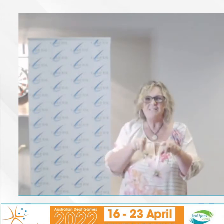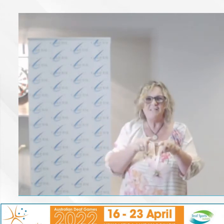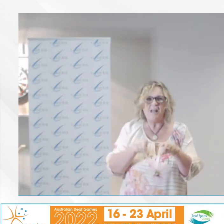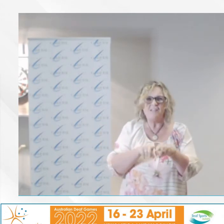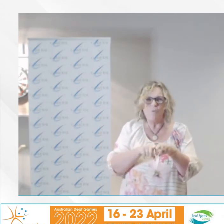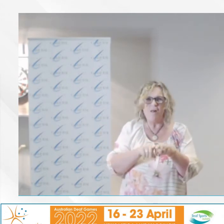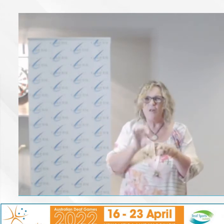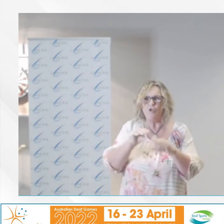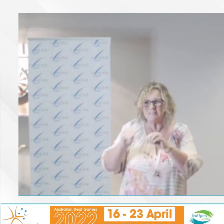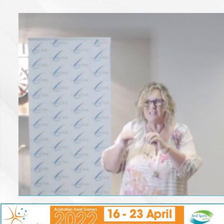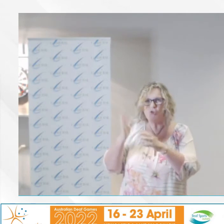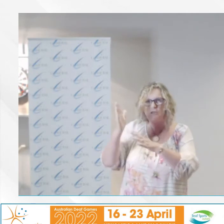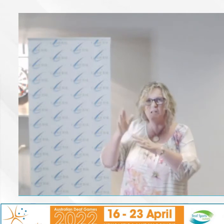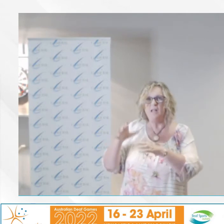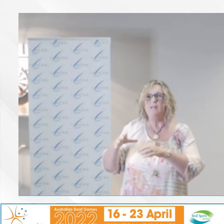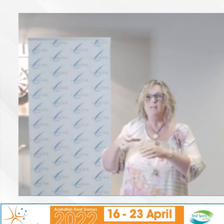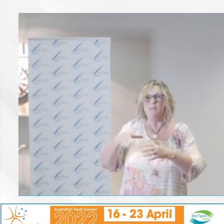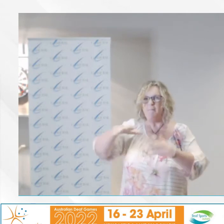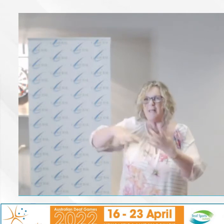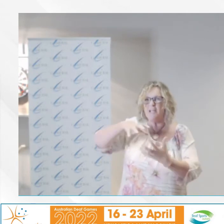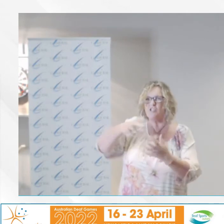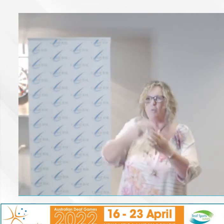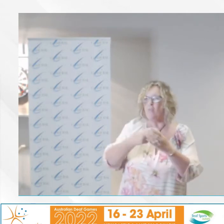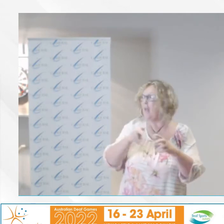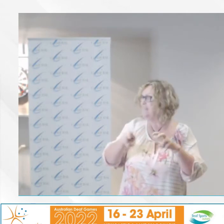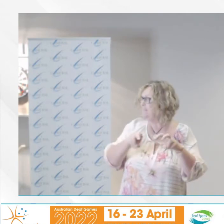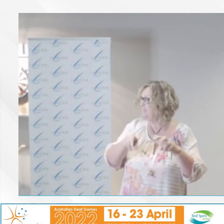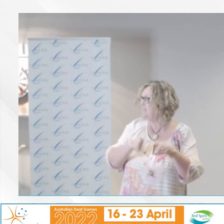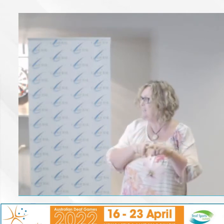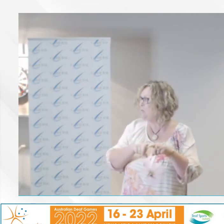we could have some activities as well where we're teaching the muslim but it's through